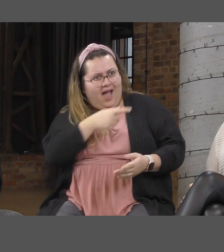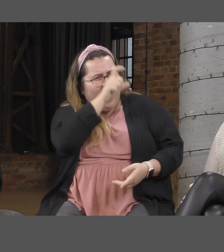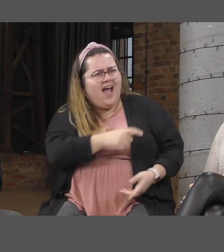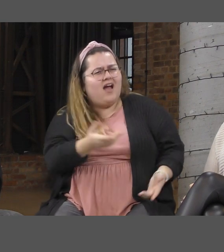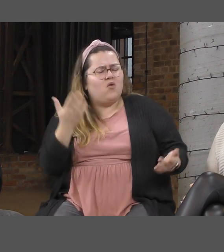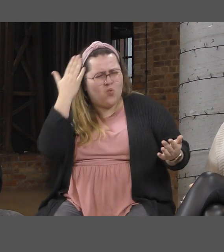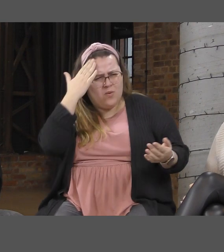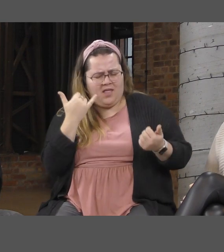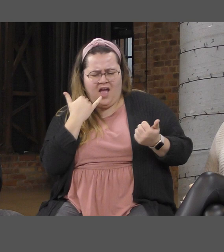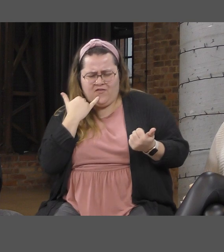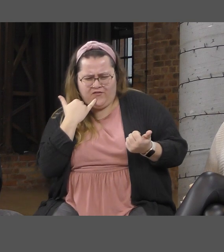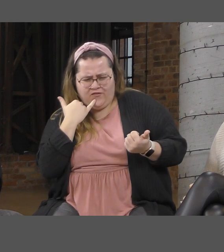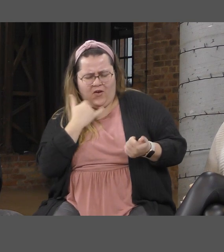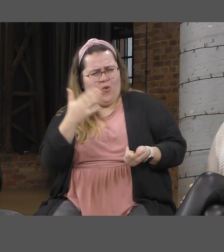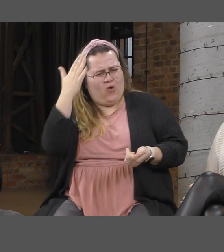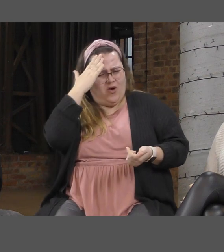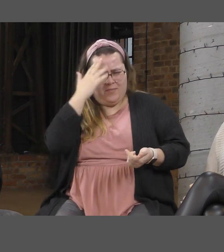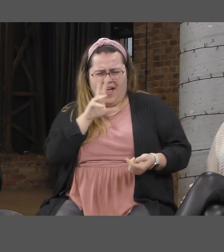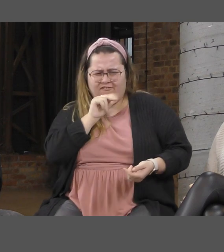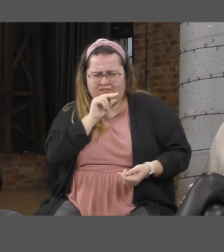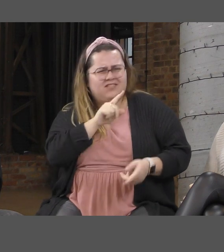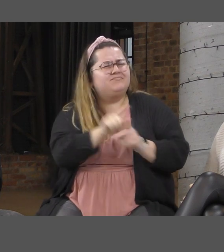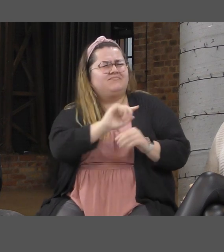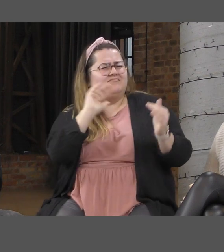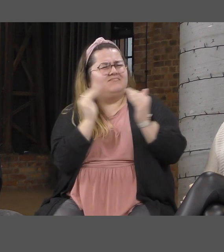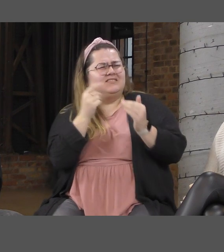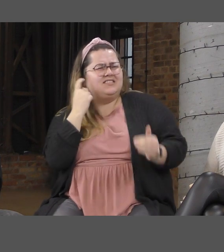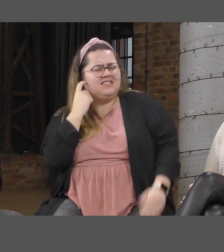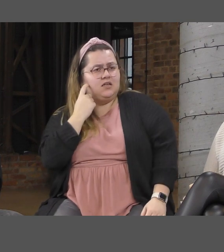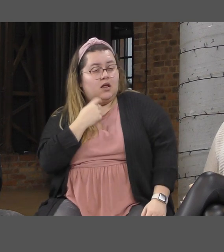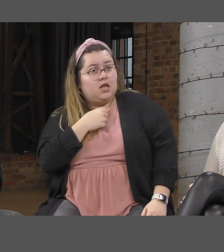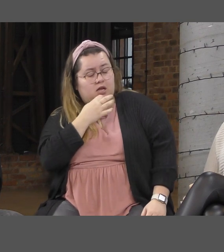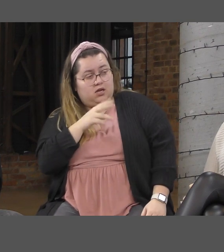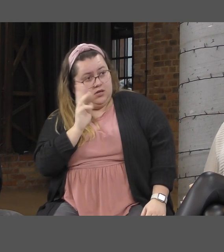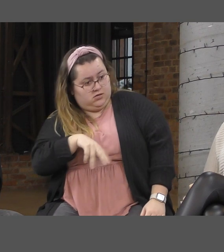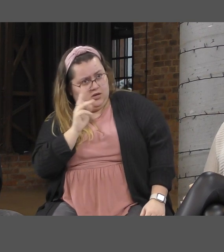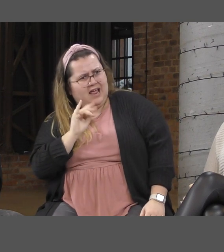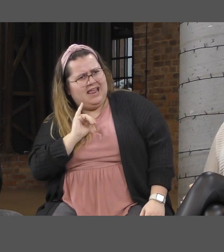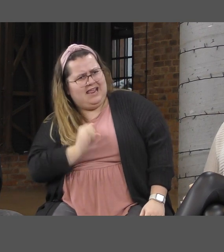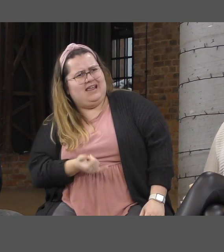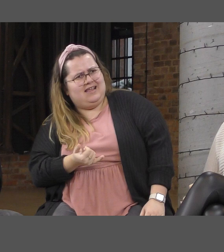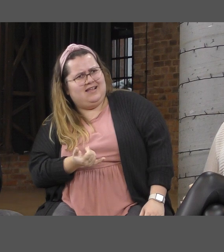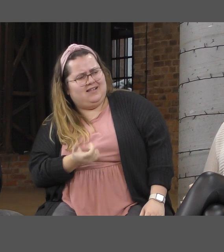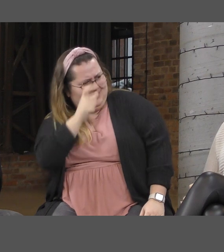He could talk on the phone, he talks - actually he's almost like hearing. How was that possible?